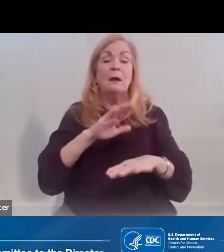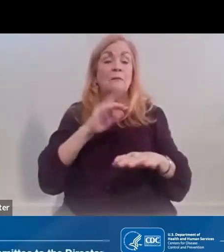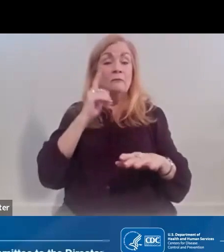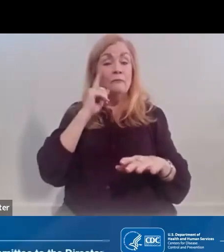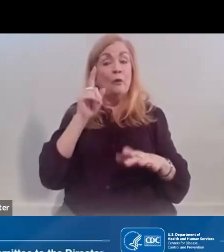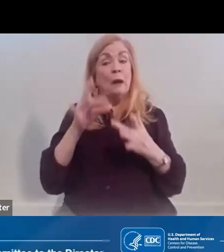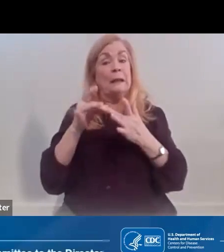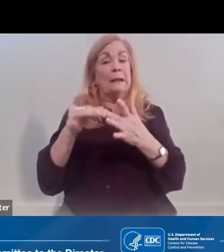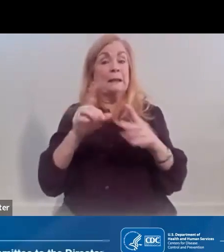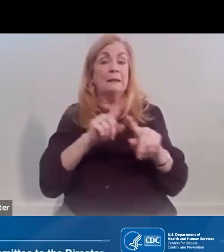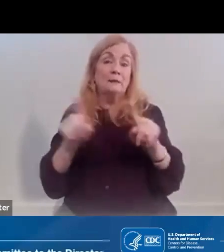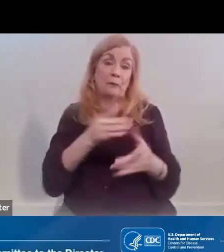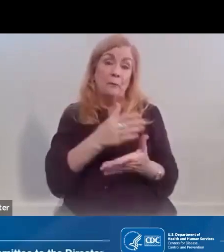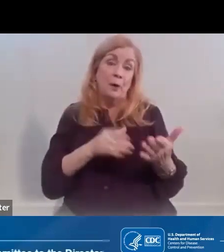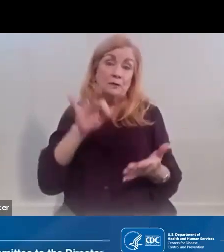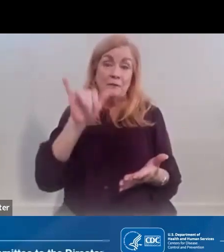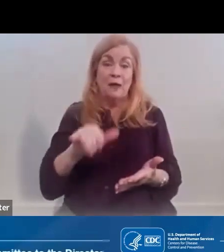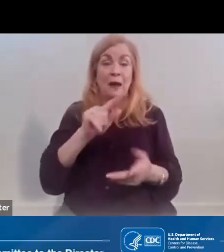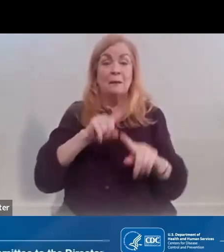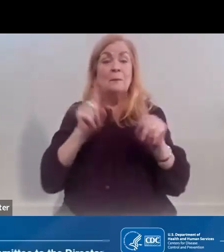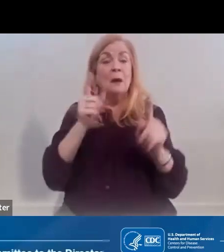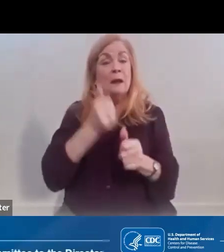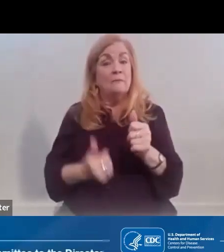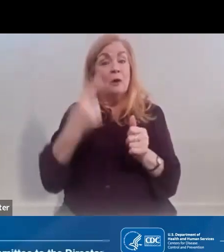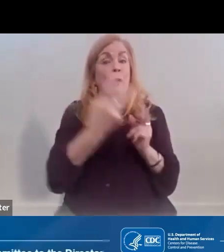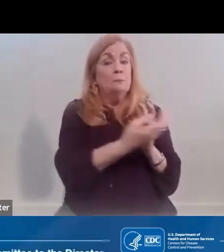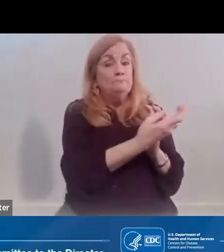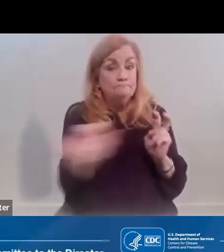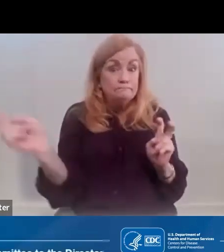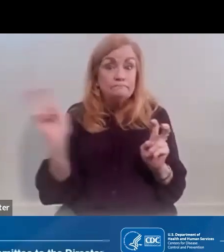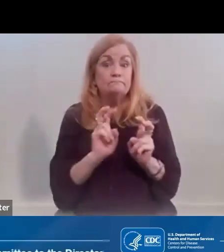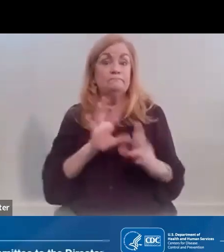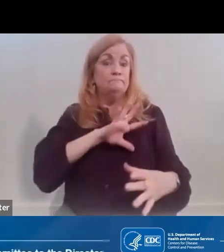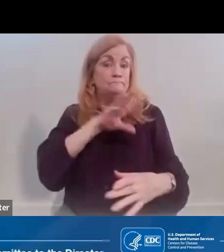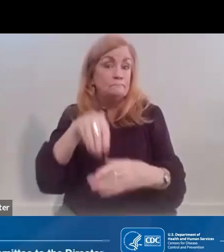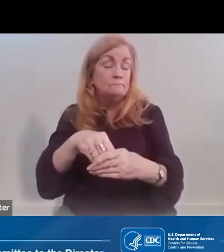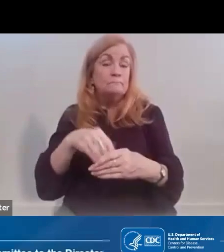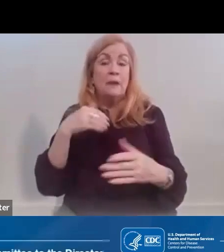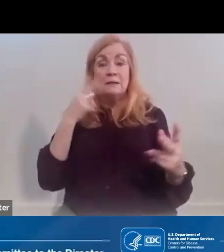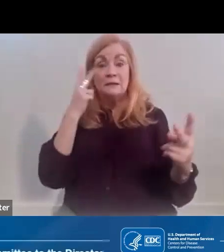But everybody is at the table and has visibility and transparency onto what's happening in that area.